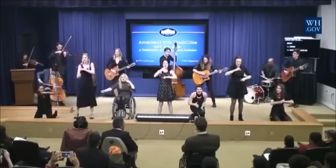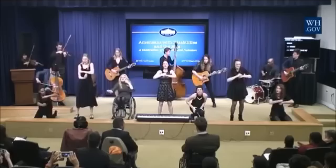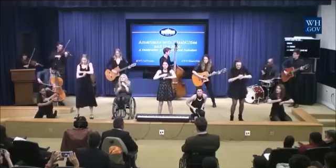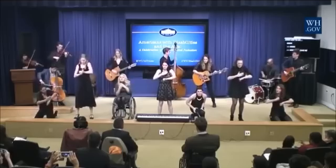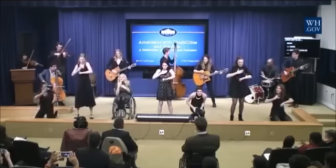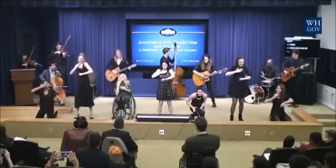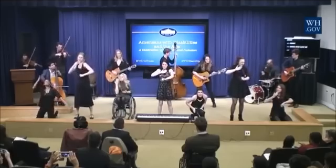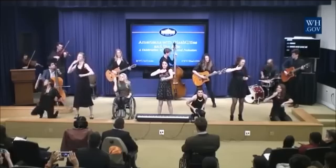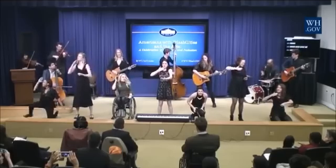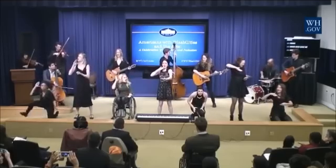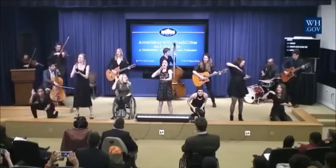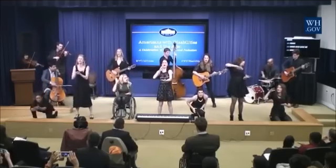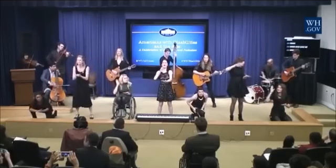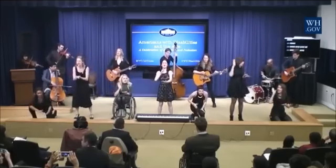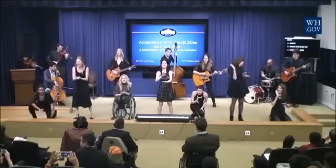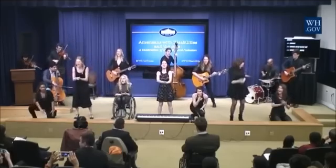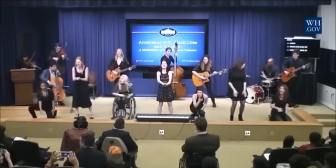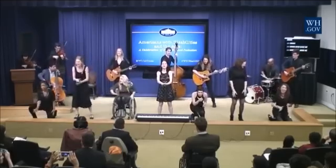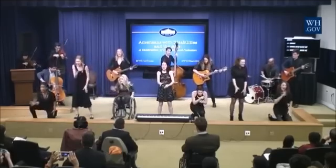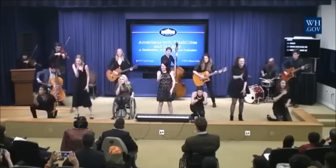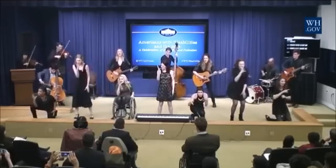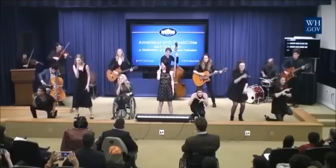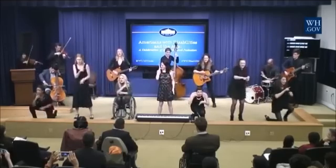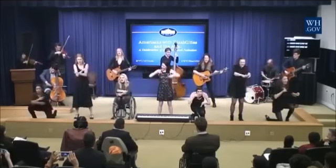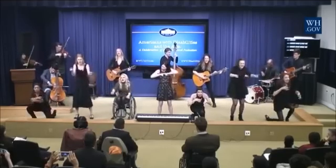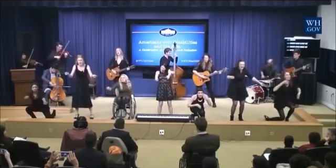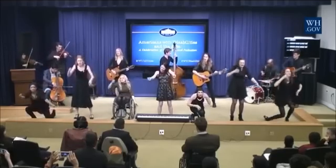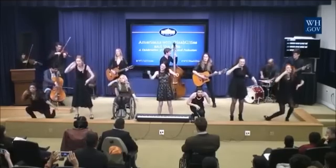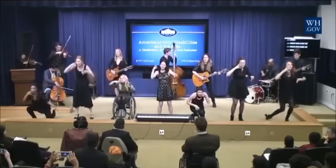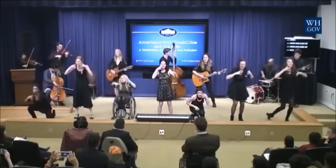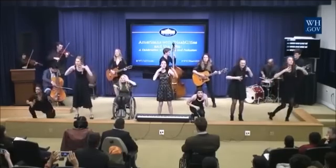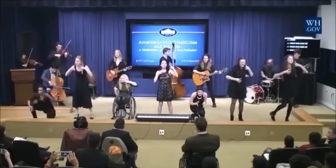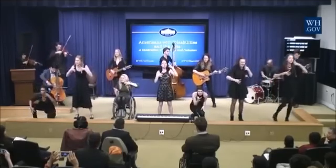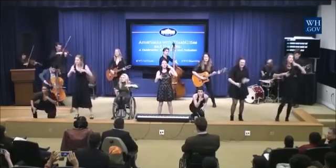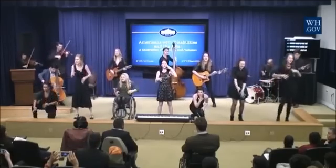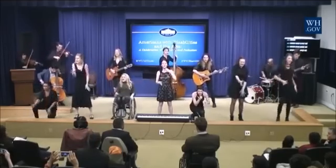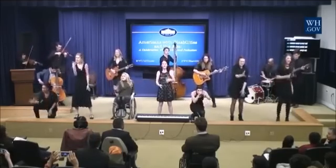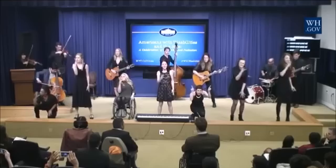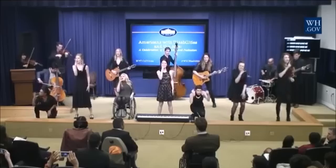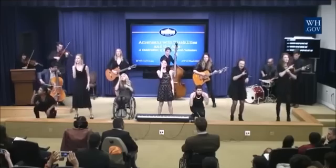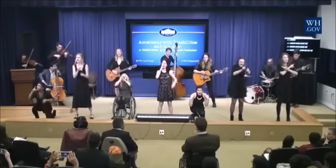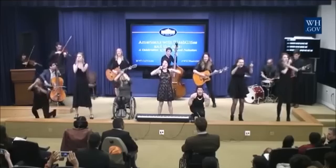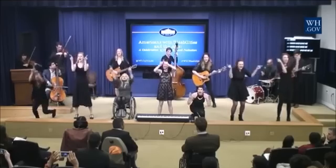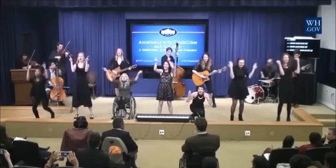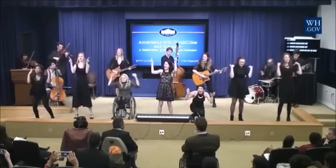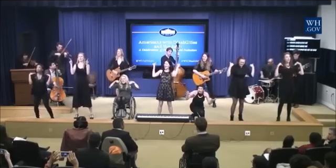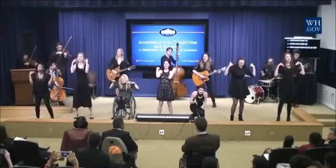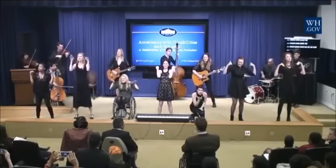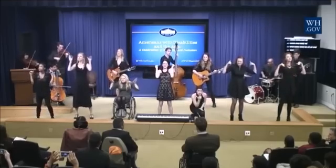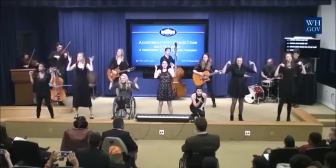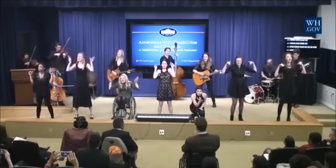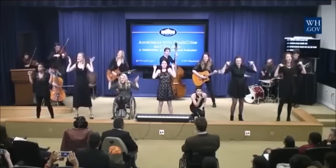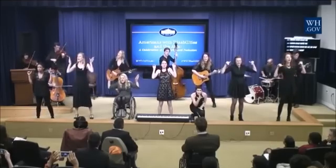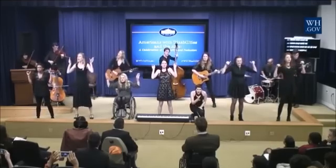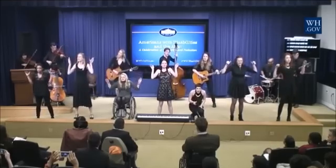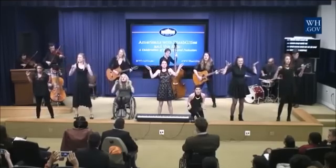Who made me so bad Mama, the weeping Mama, the angels